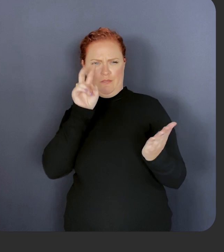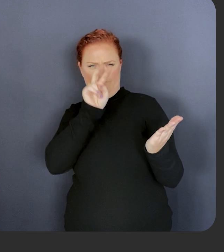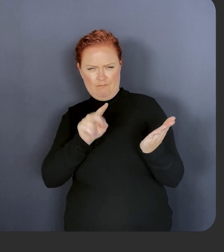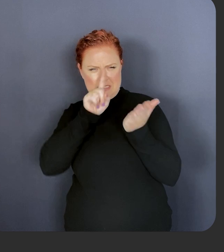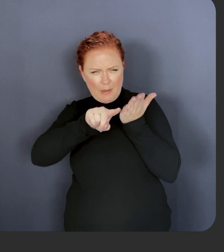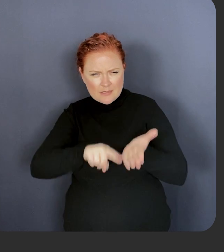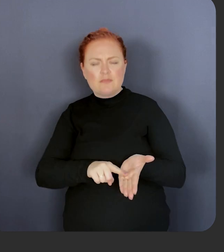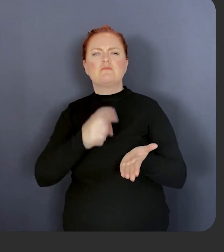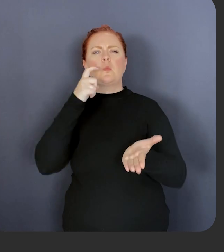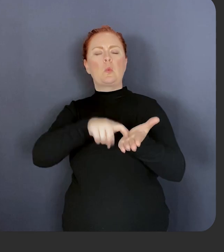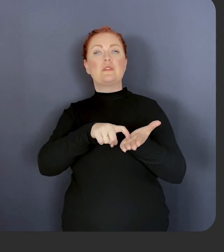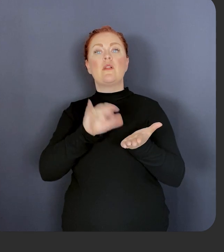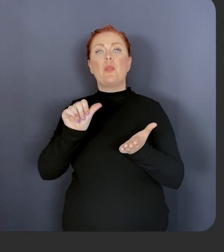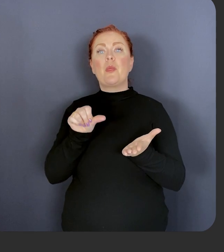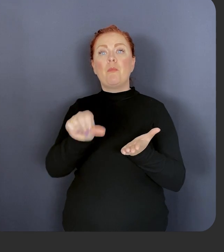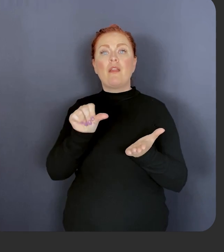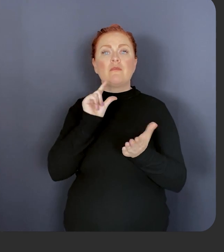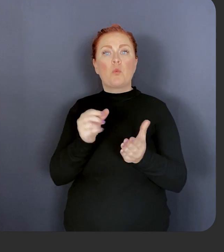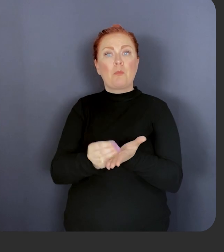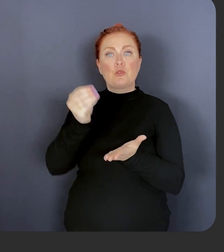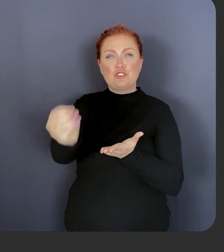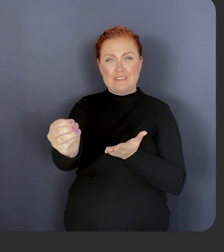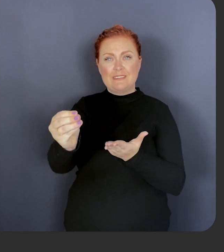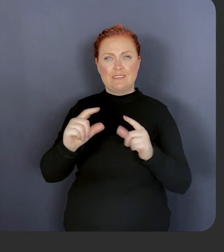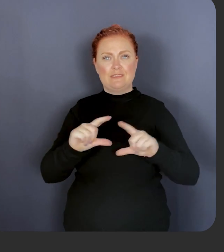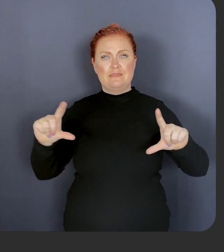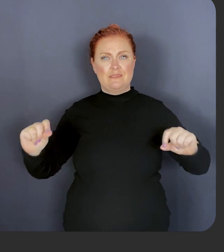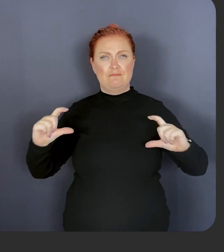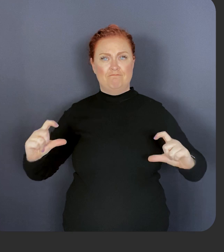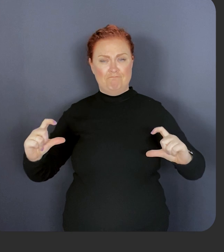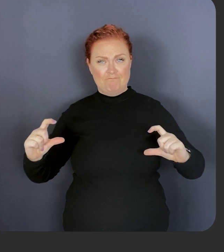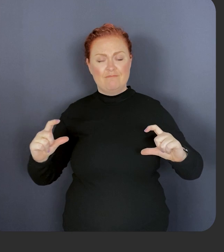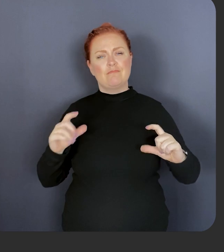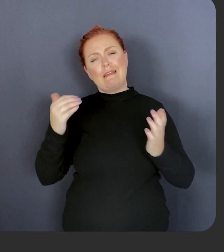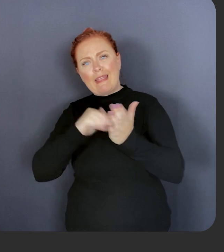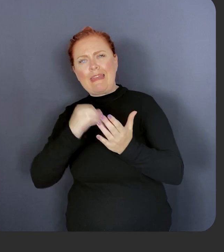we're going to see that this Purchase button, it clearly-- in theory, the idea of this website